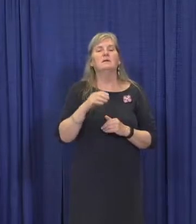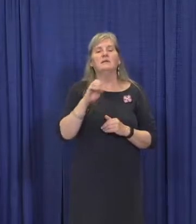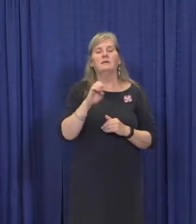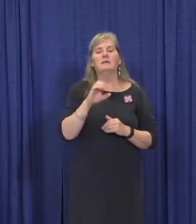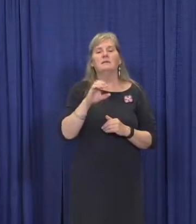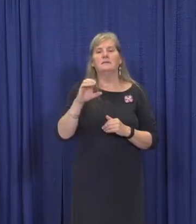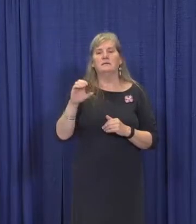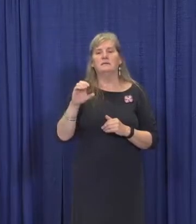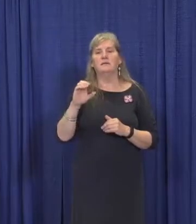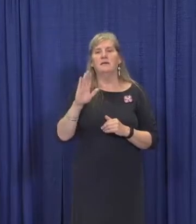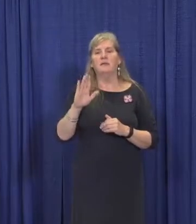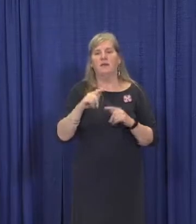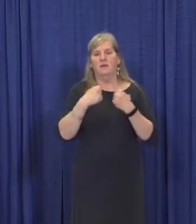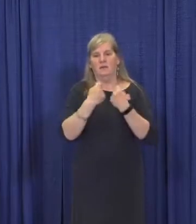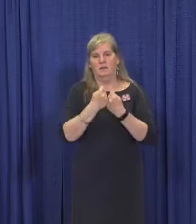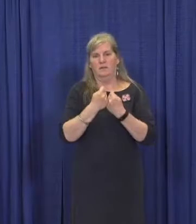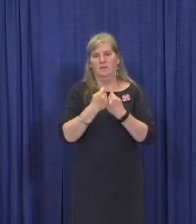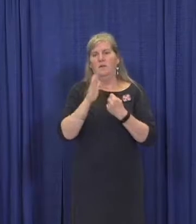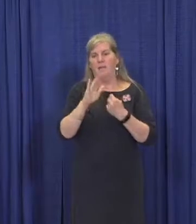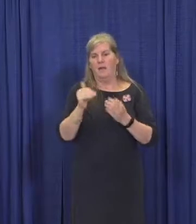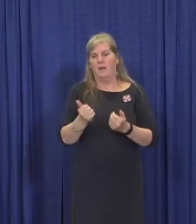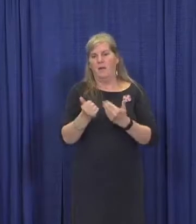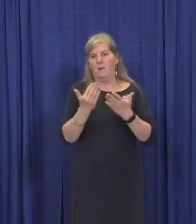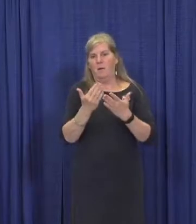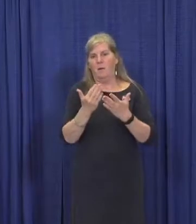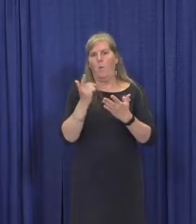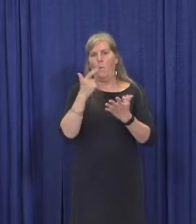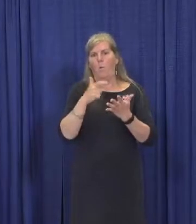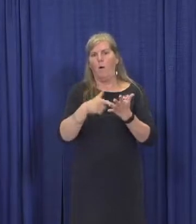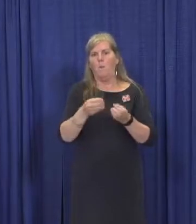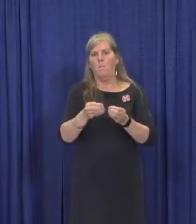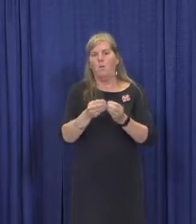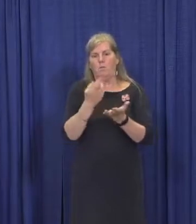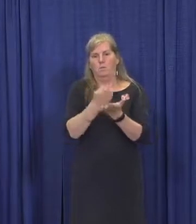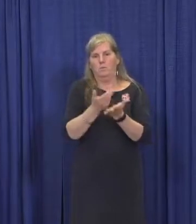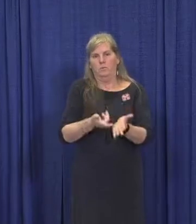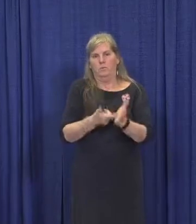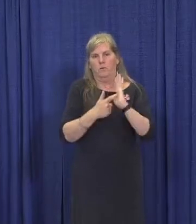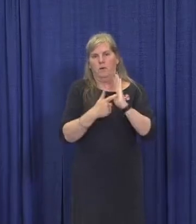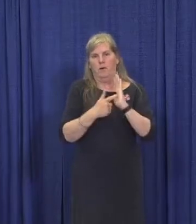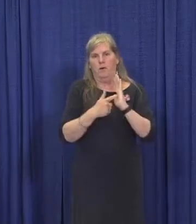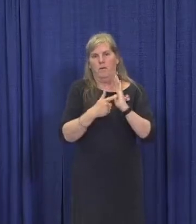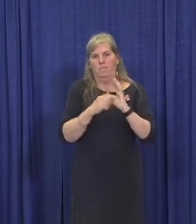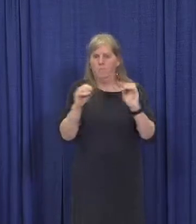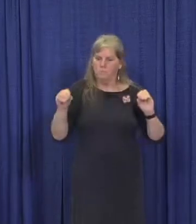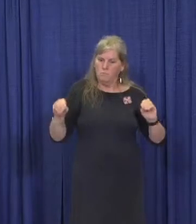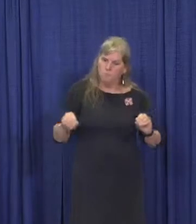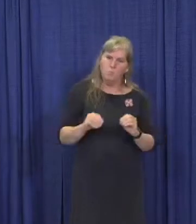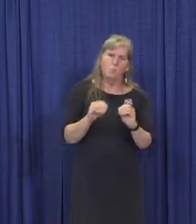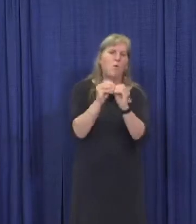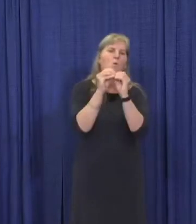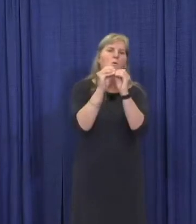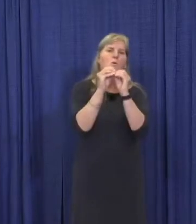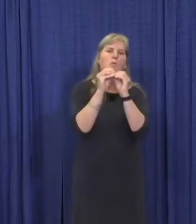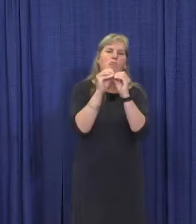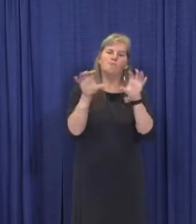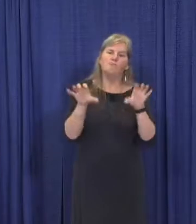team at ECC you to make those recommendations as to what extra resources they need.